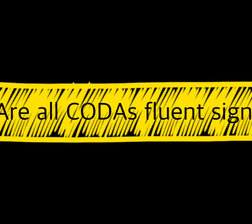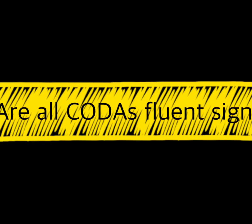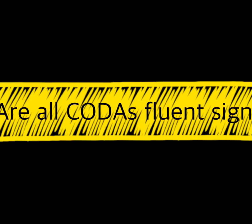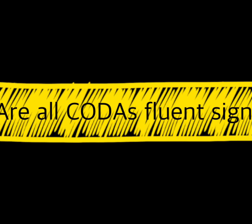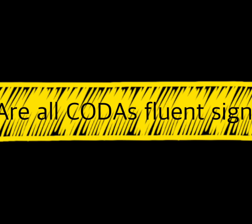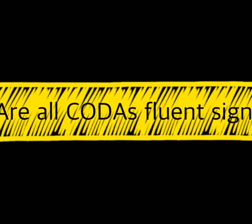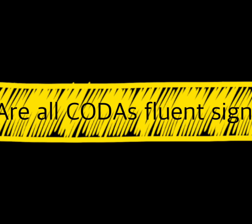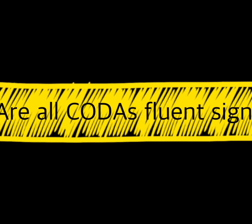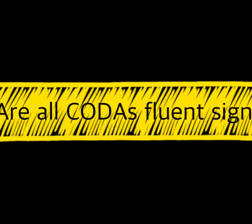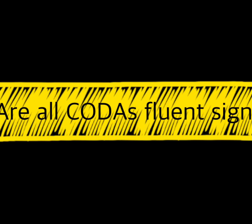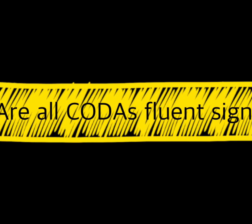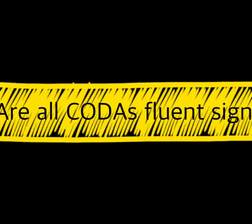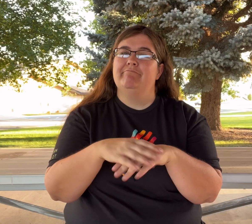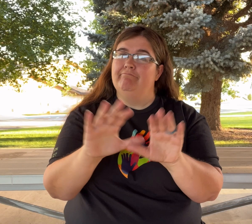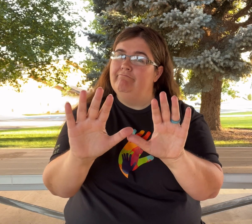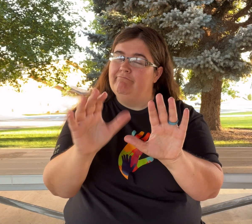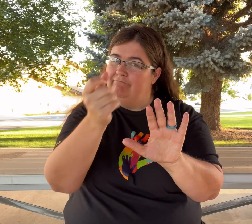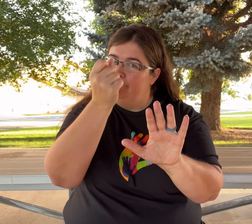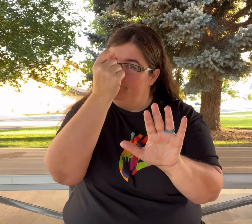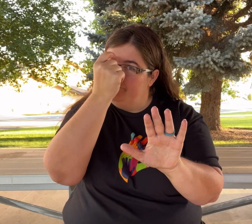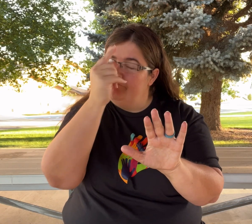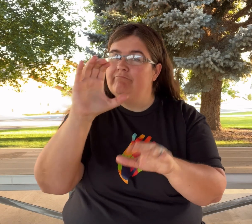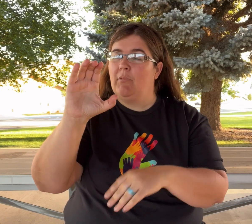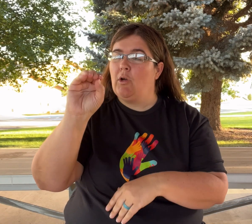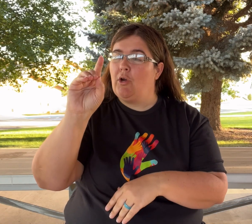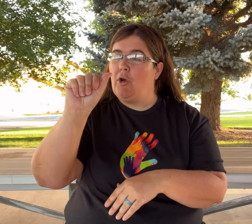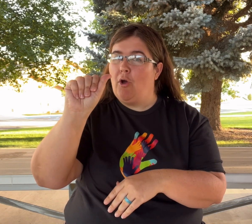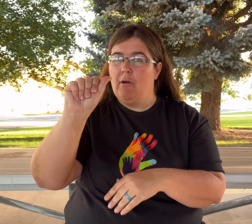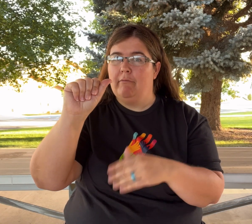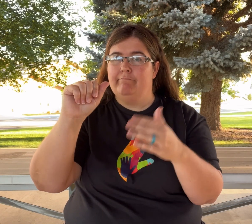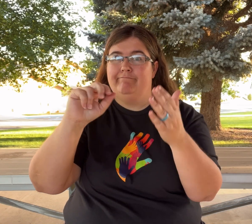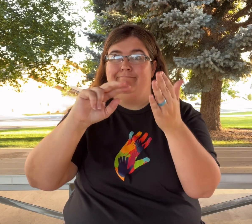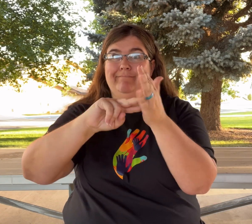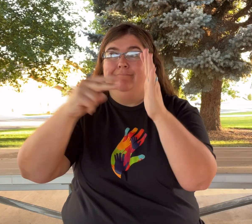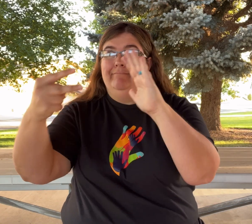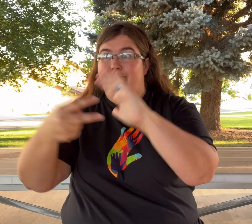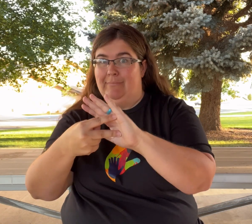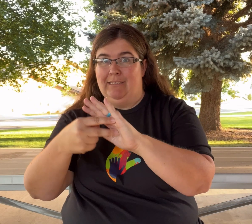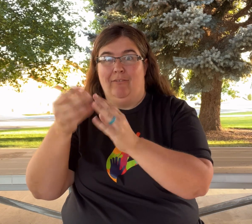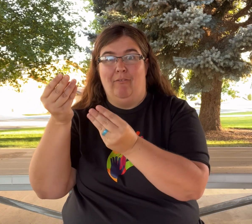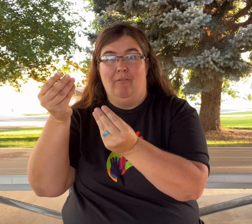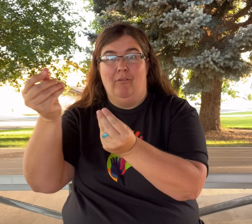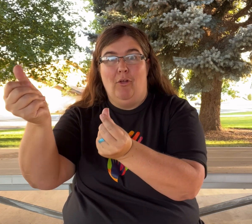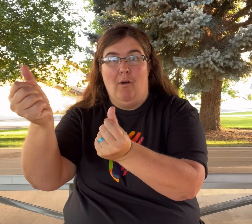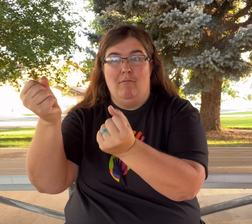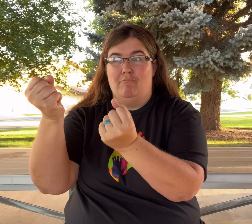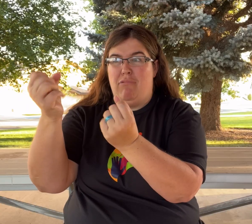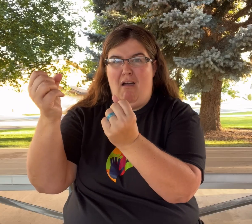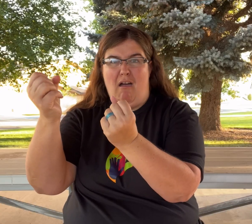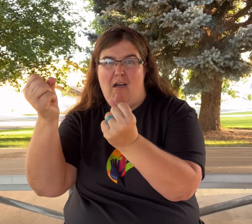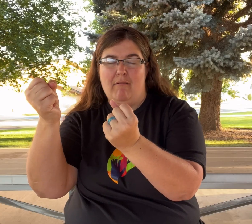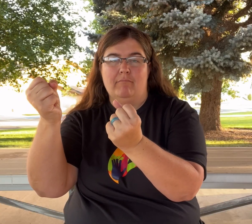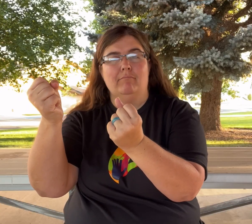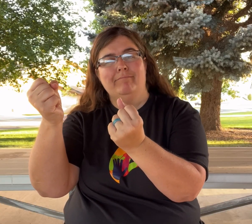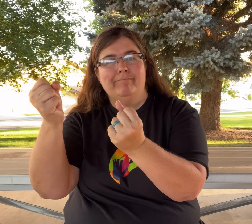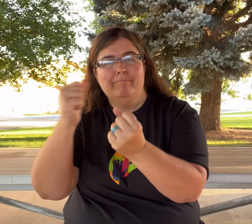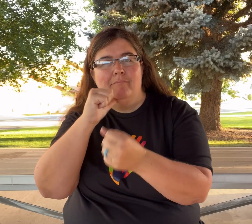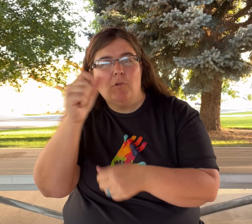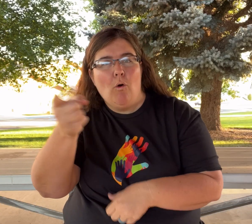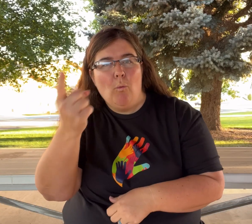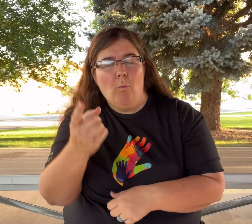Of Deaf Adults fluent signers? Well, keep in mind CODA does not automatically mean a fluent signer.